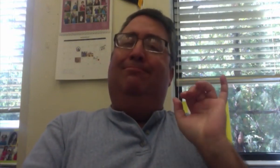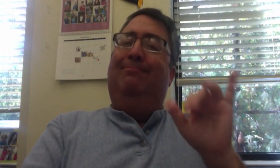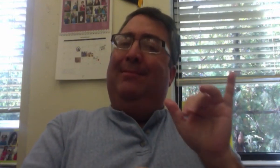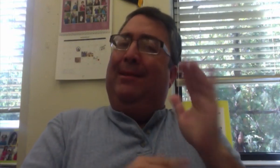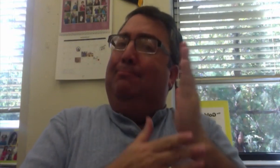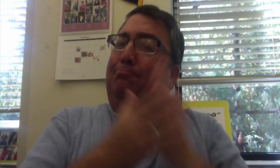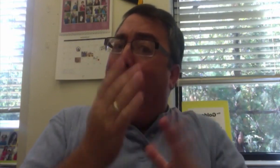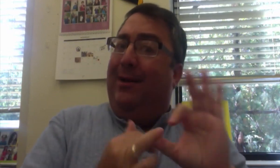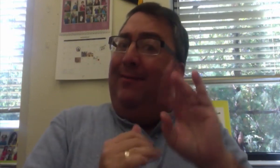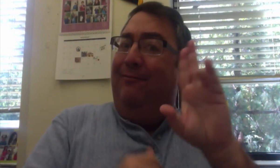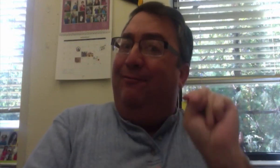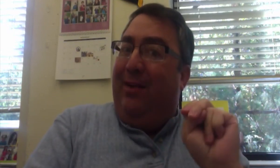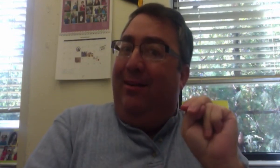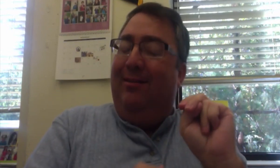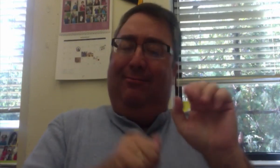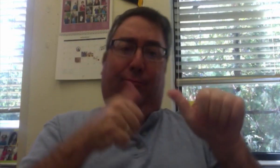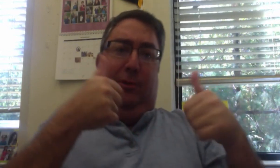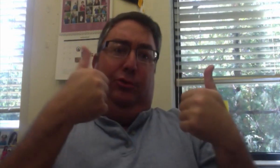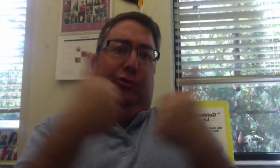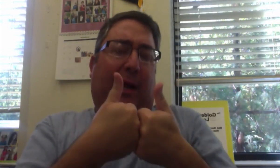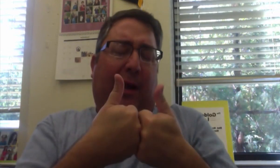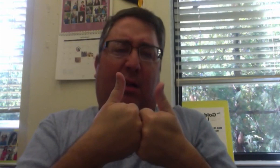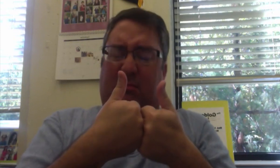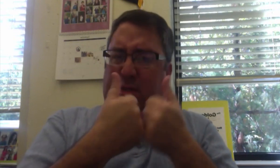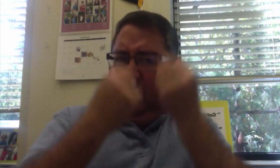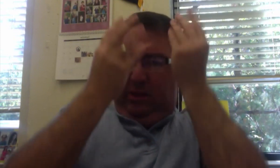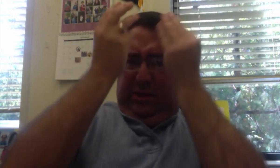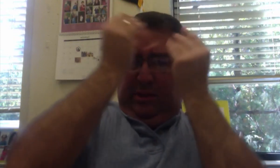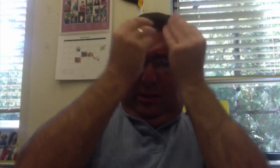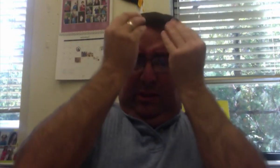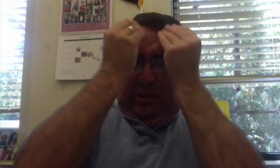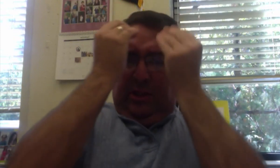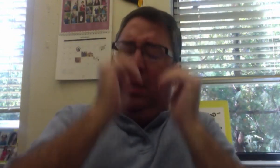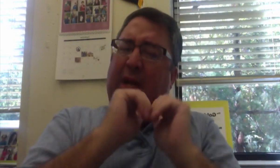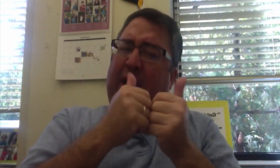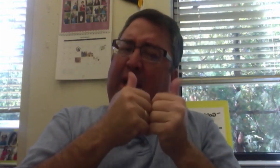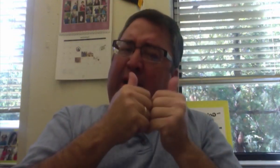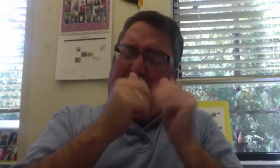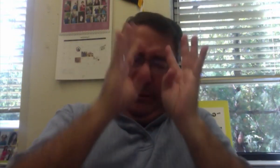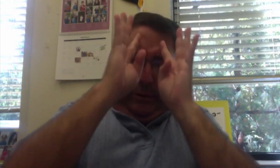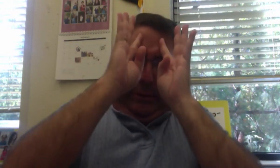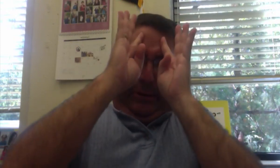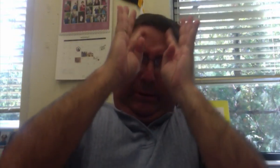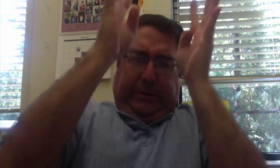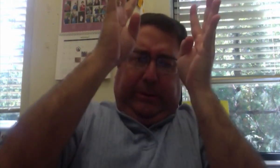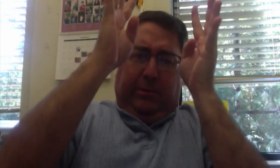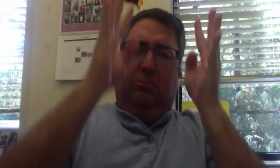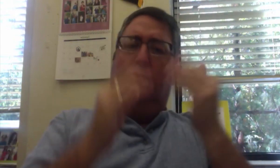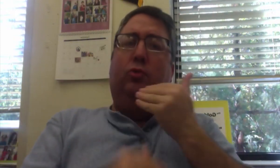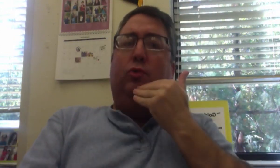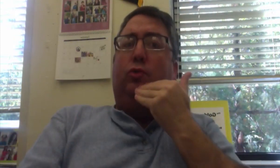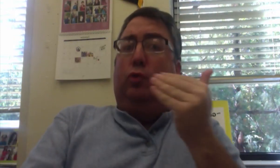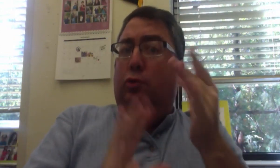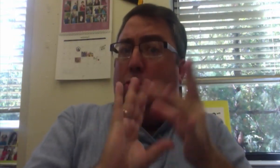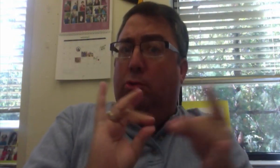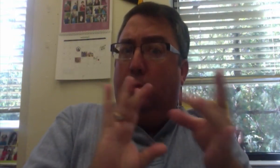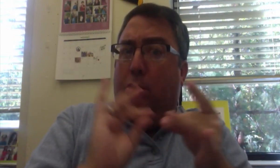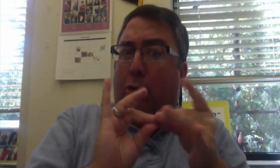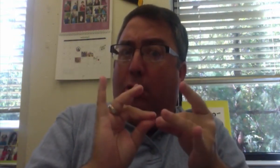And that's part of the fun, and the challenge, to figure out how to create a good story within these limits.